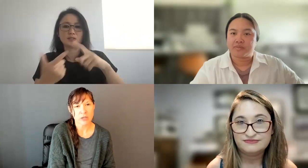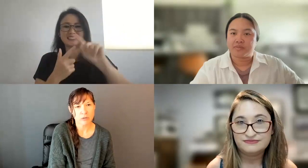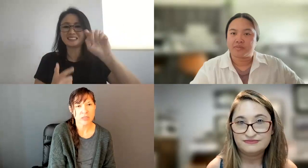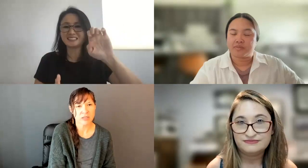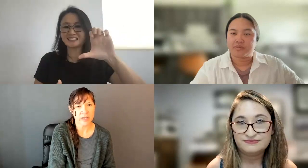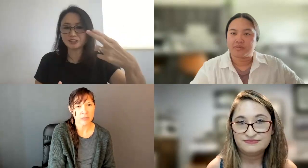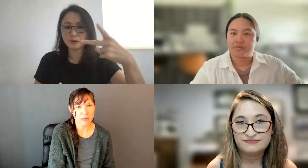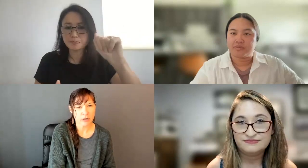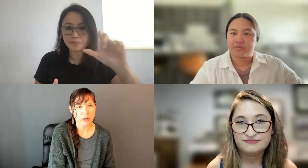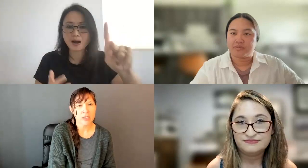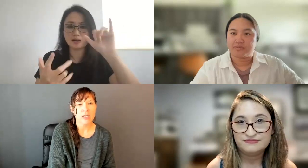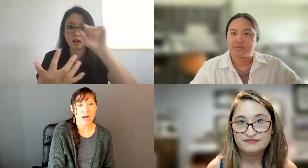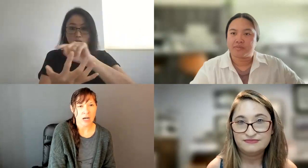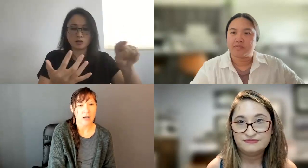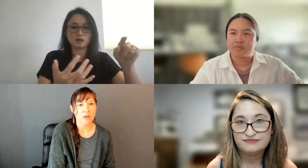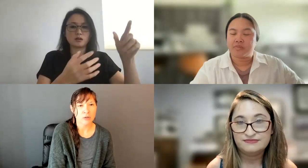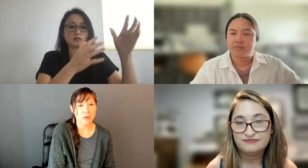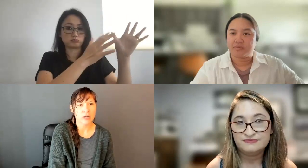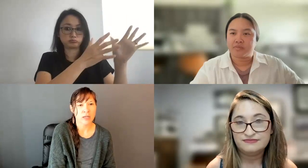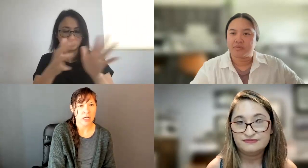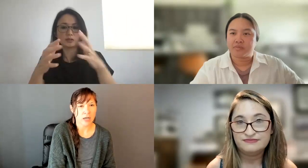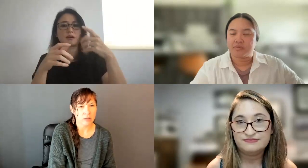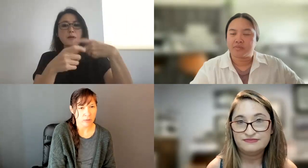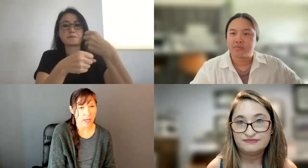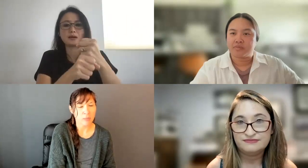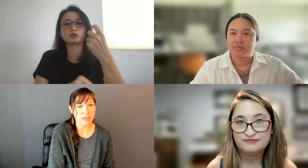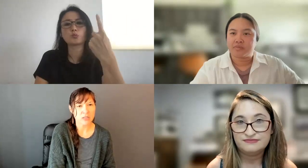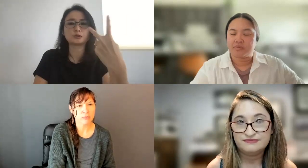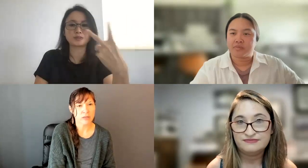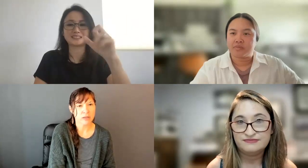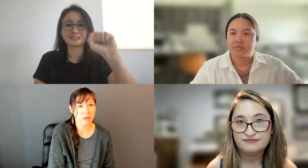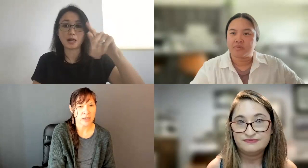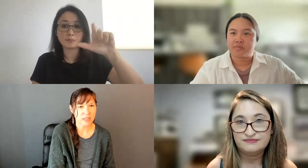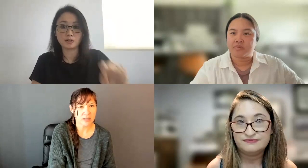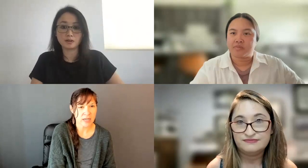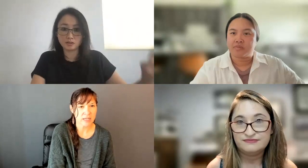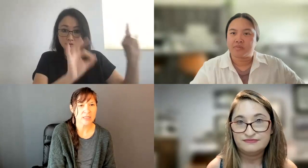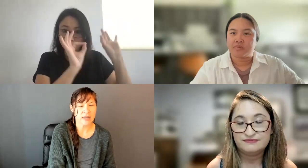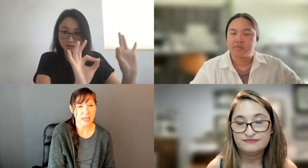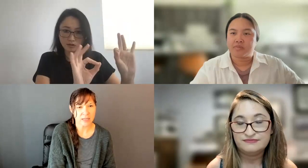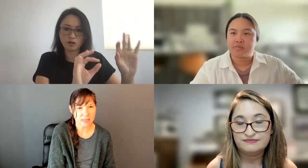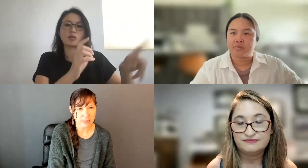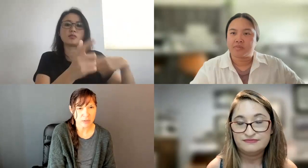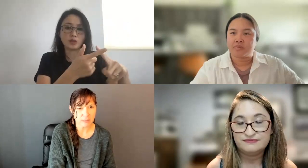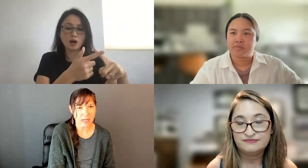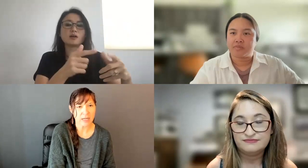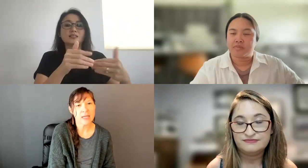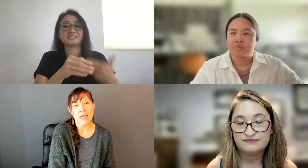to come up with a tech pack. So we were able to make one or two samples from those designs.